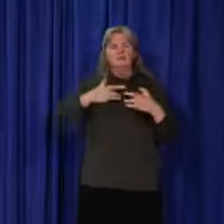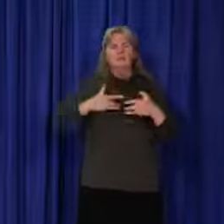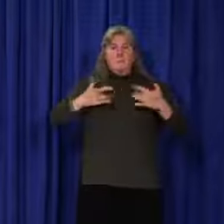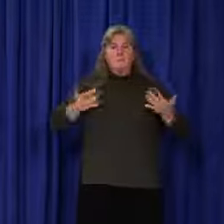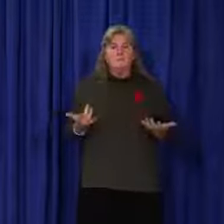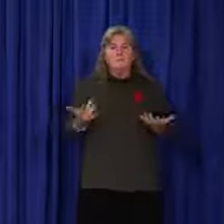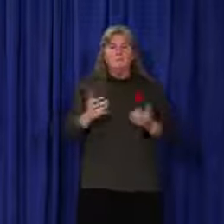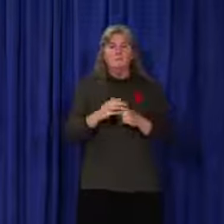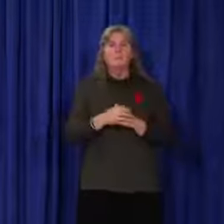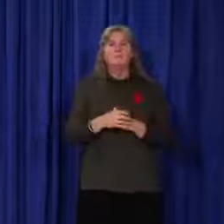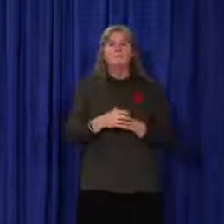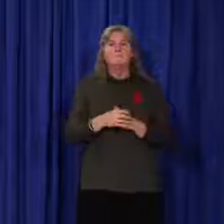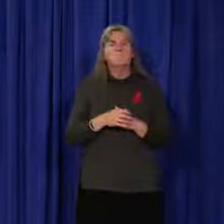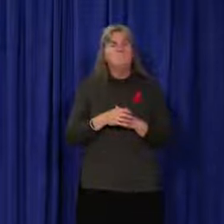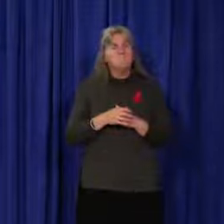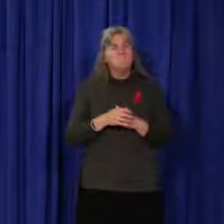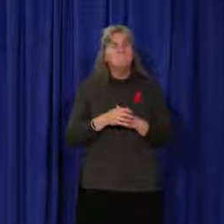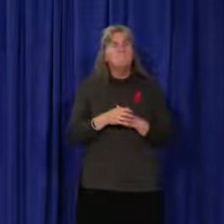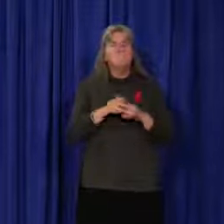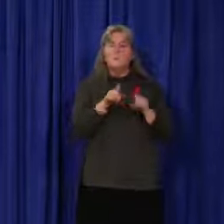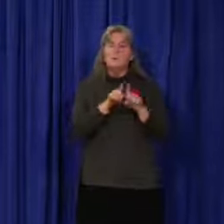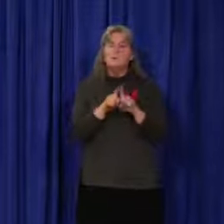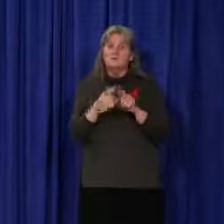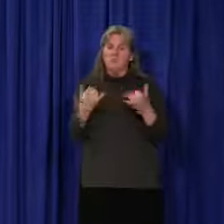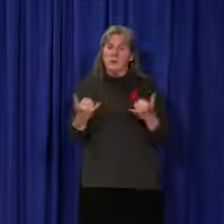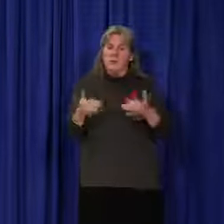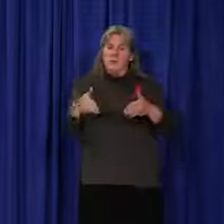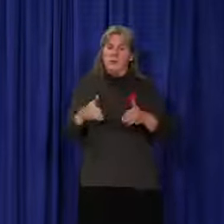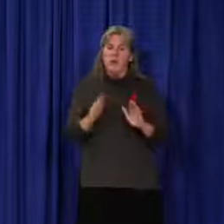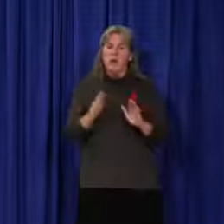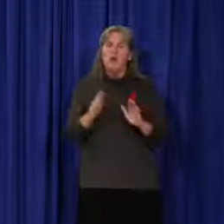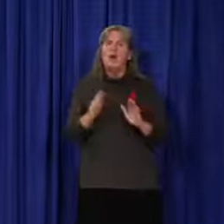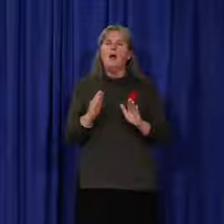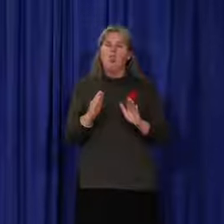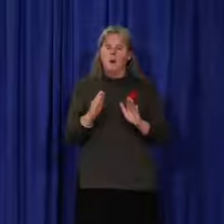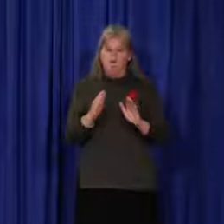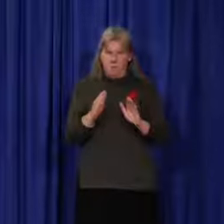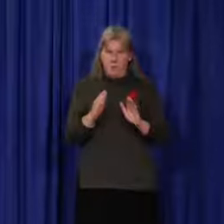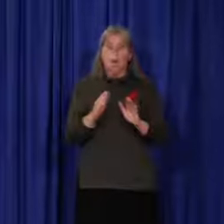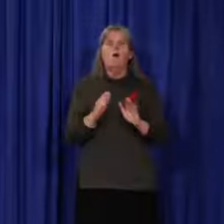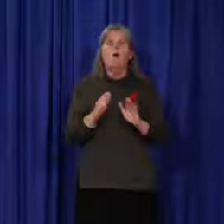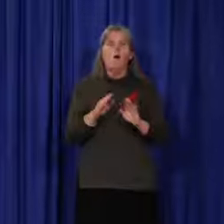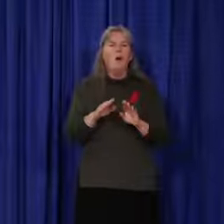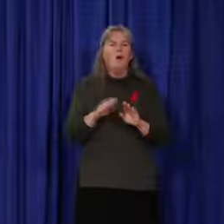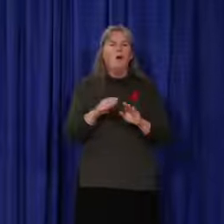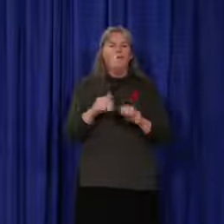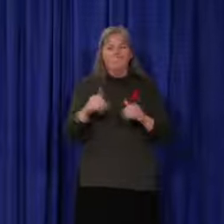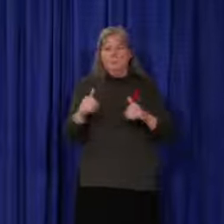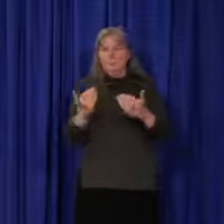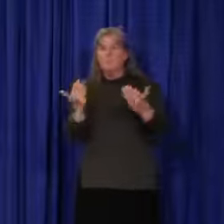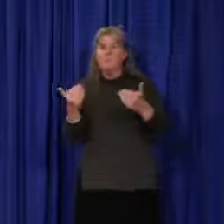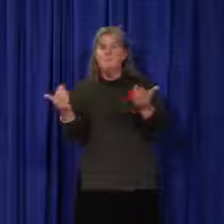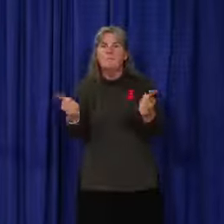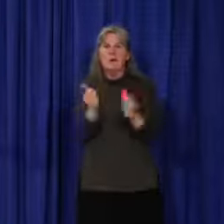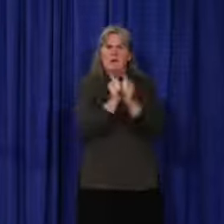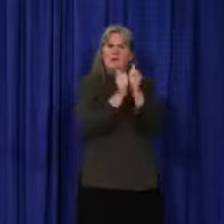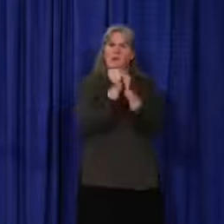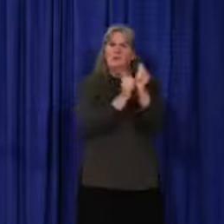six, maintaining physical distance, washing your hands frequently, stay at home if you're sick, limit the number of